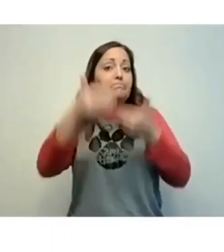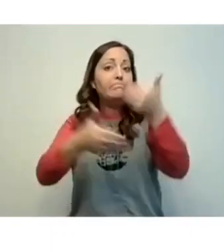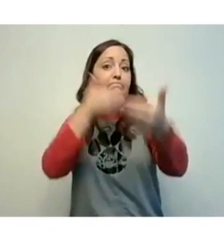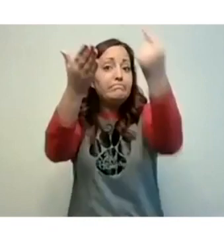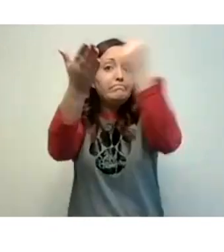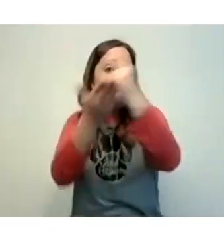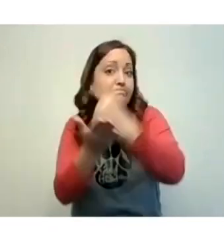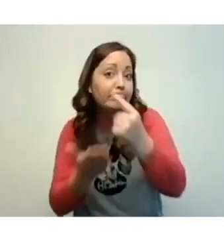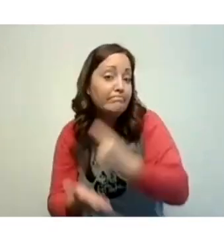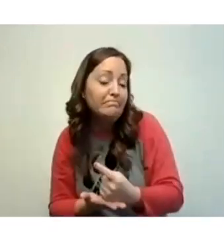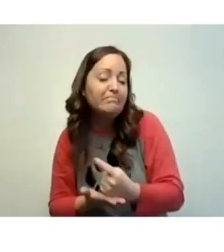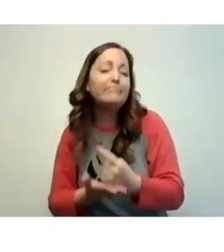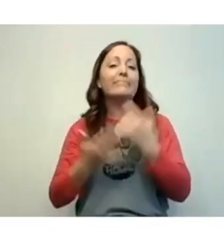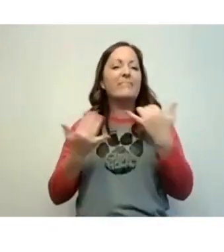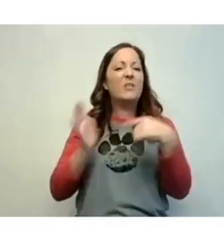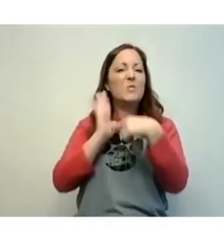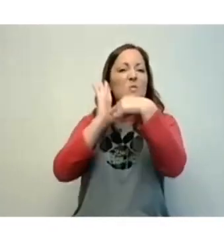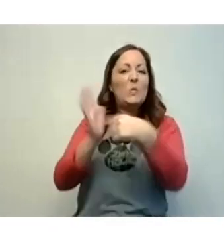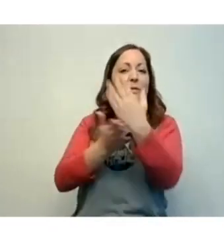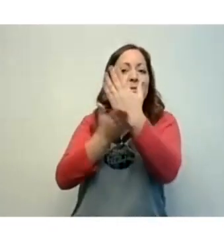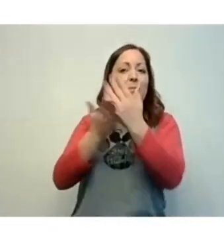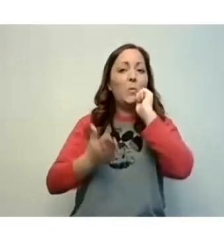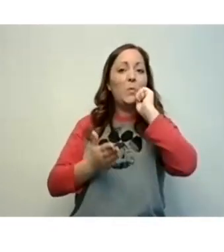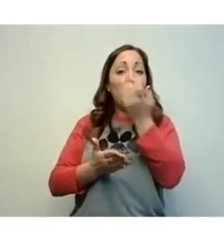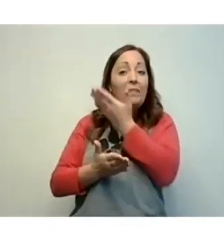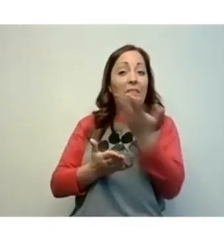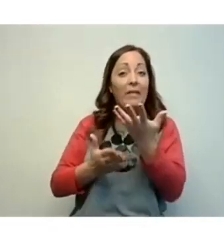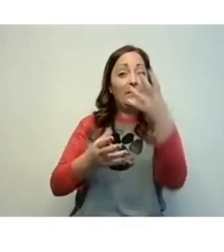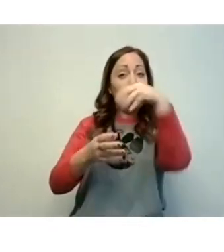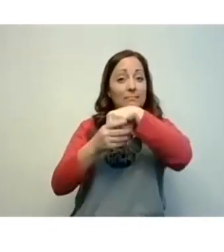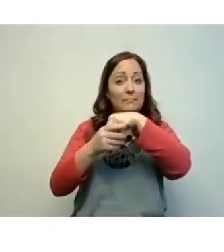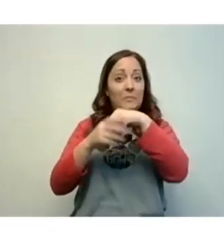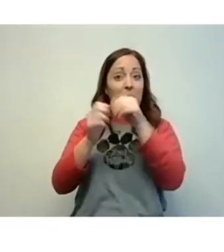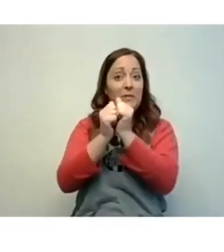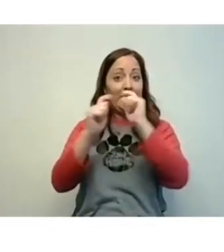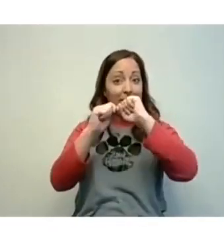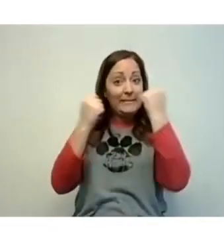Now that you have a sense of what our classroom is set up to look like,